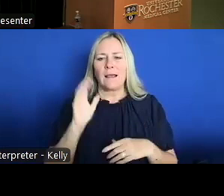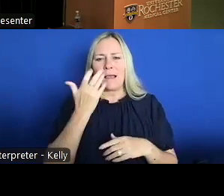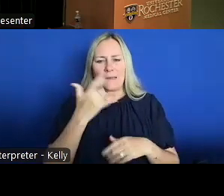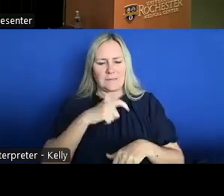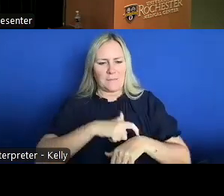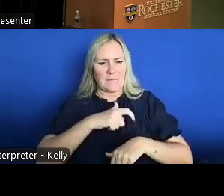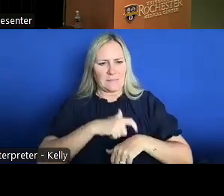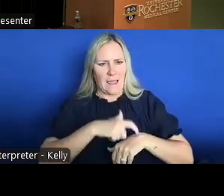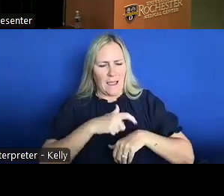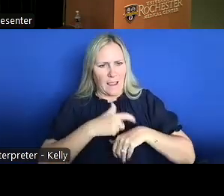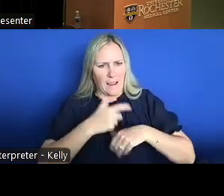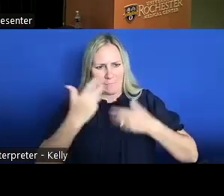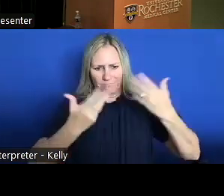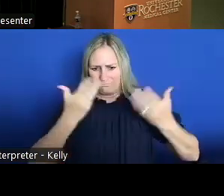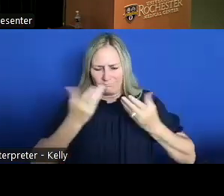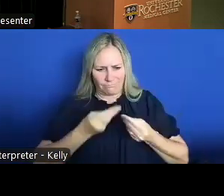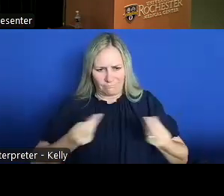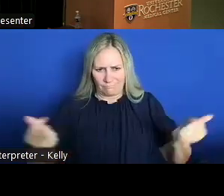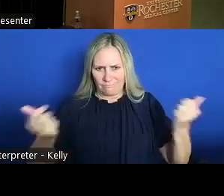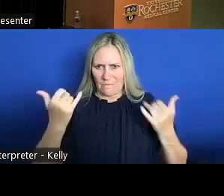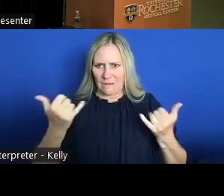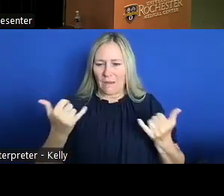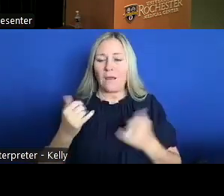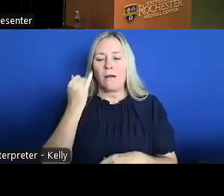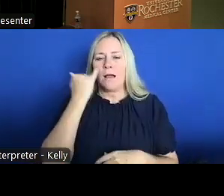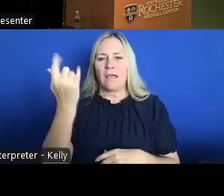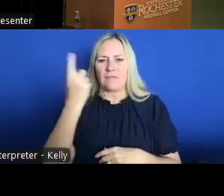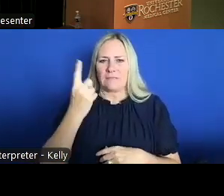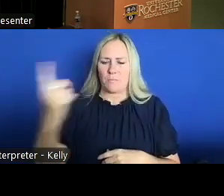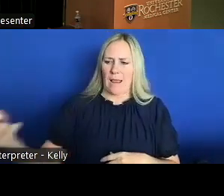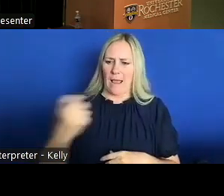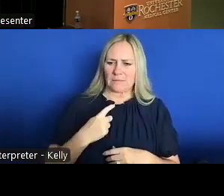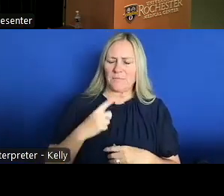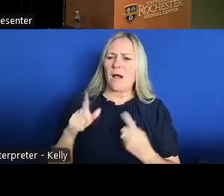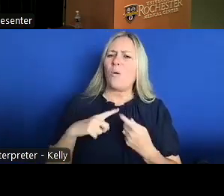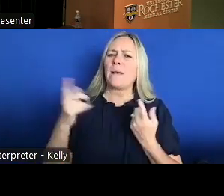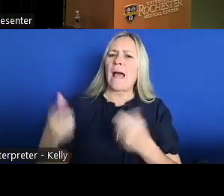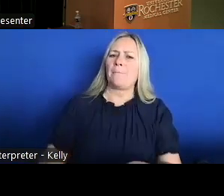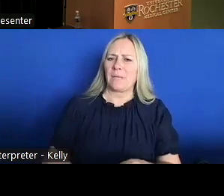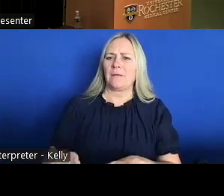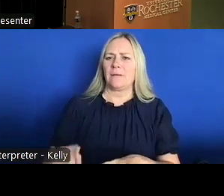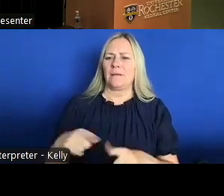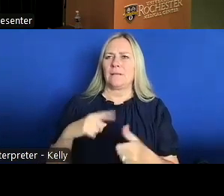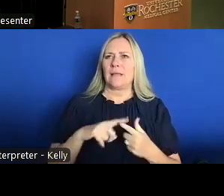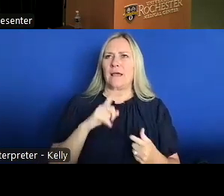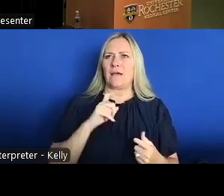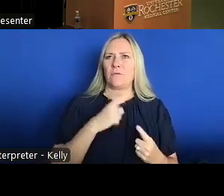I now I can't when somebody ask me how long ago something happened I have to go plus three because